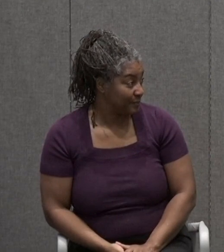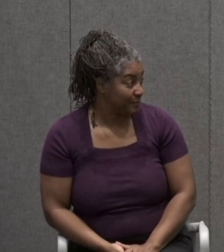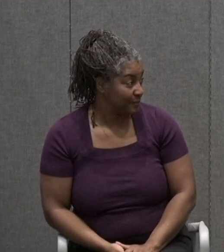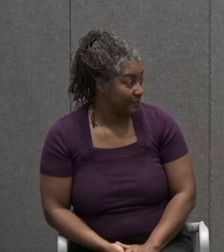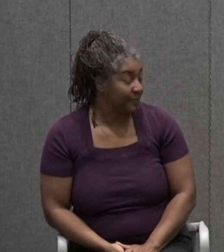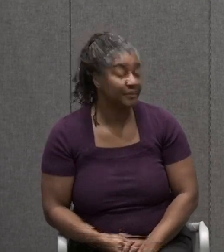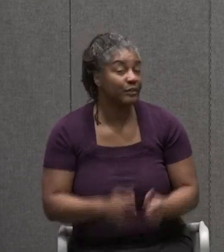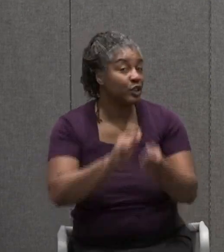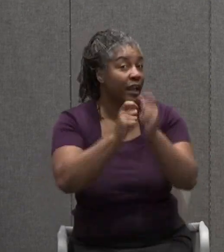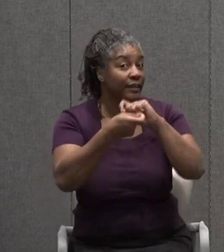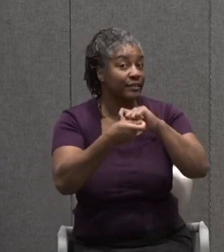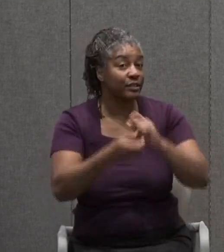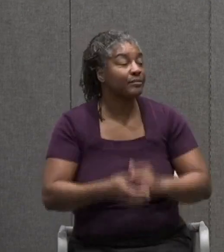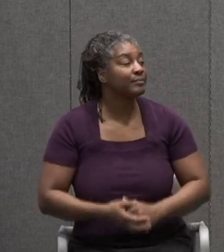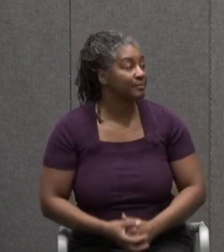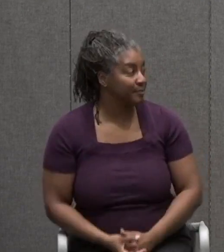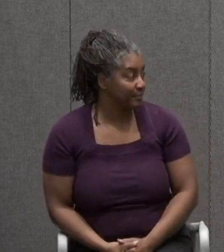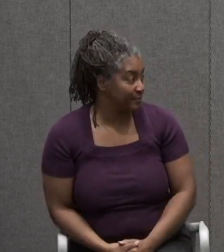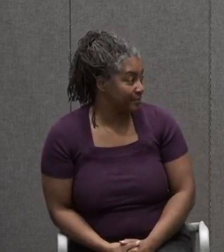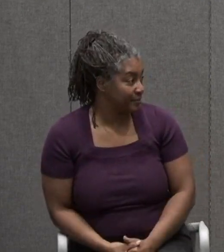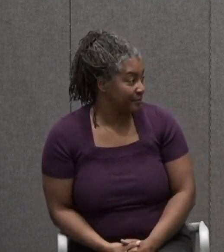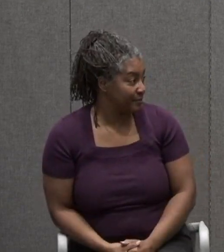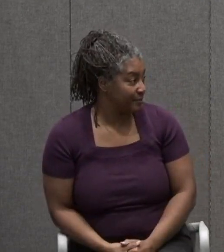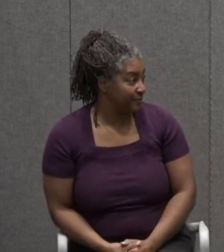[Man] Pick your yoga pose. Ragdoll